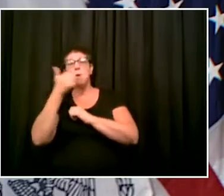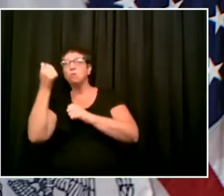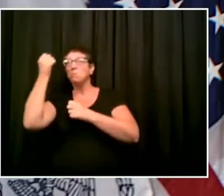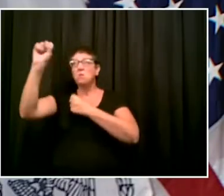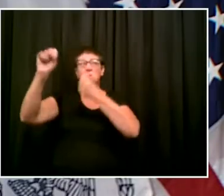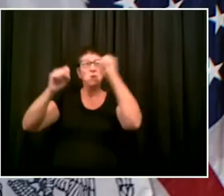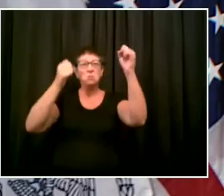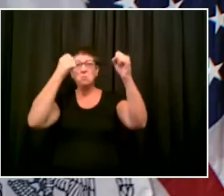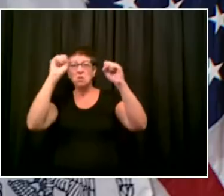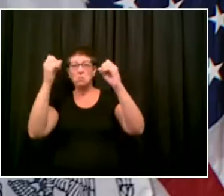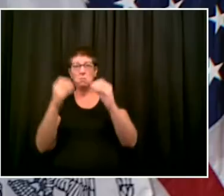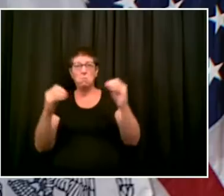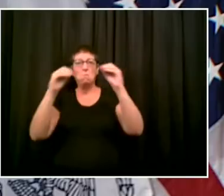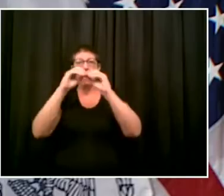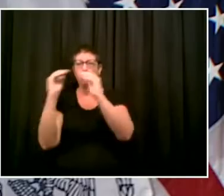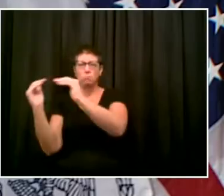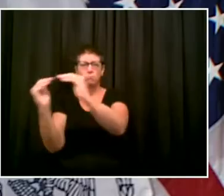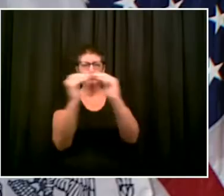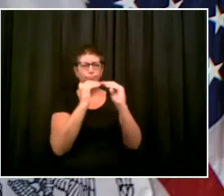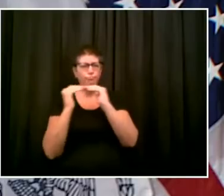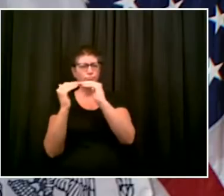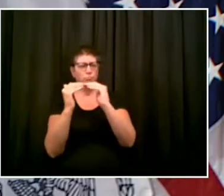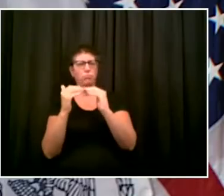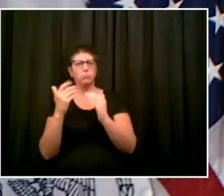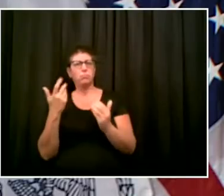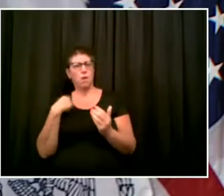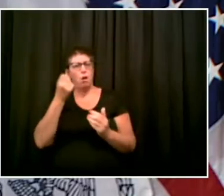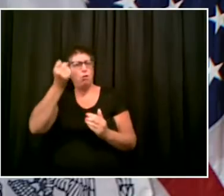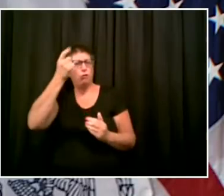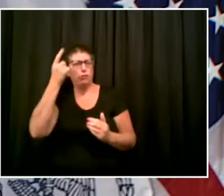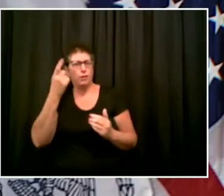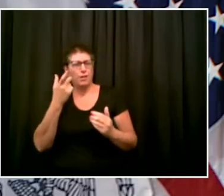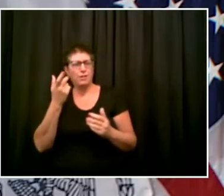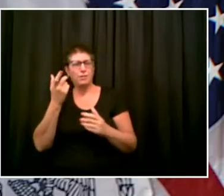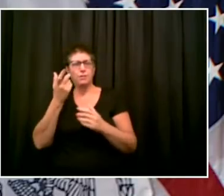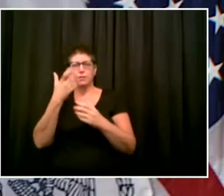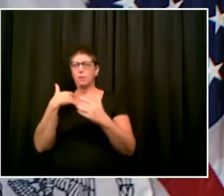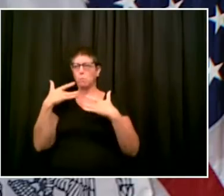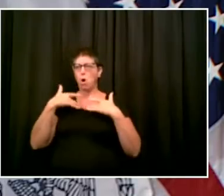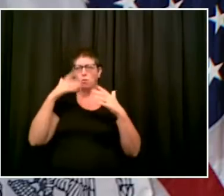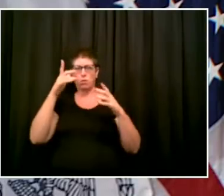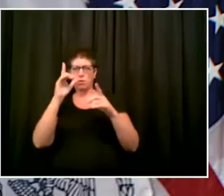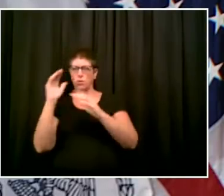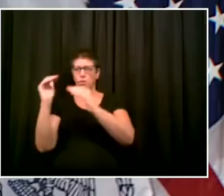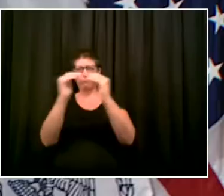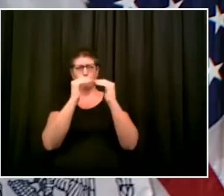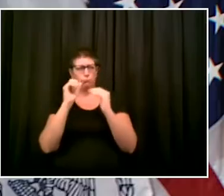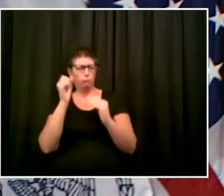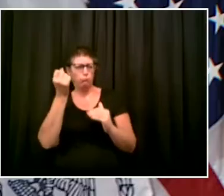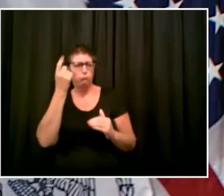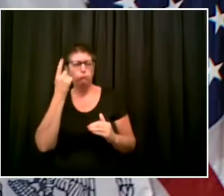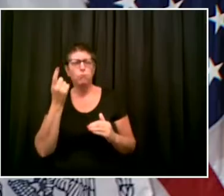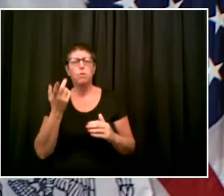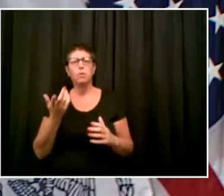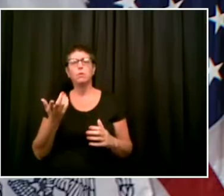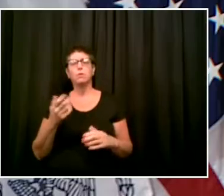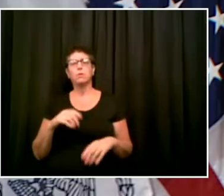RECENT MONTHS, THE BLACK LIVES MATTER MOEMVEN T ALL LCALFS OR JUSTICE AND FAIRNESS. WE HEAR THEM AND